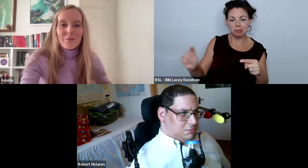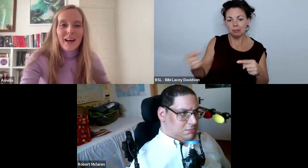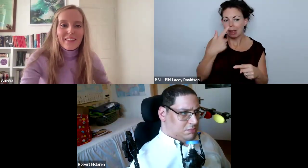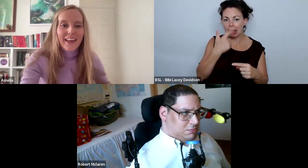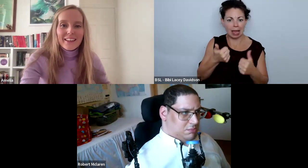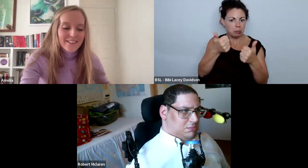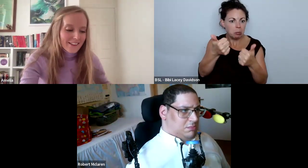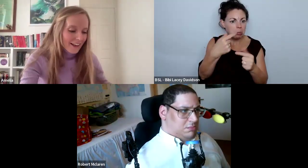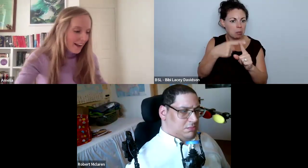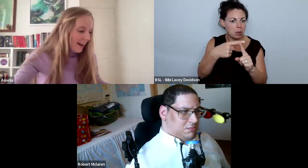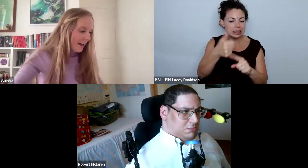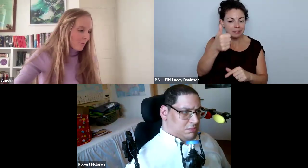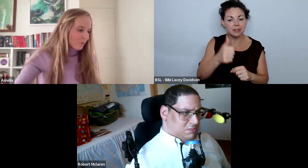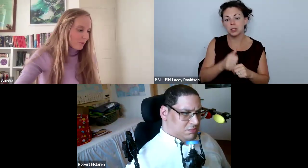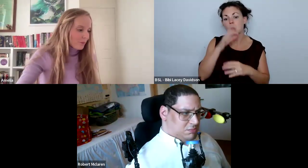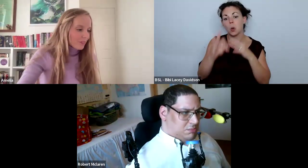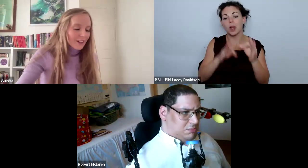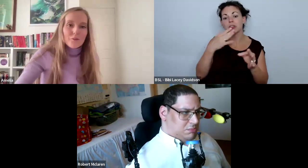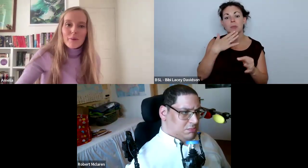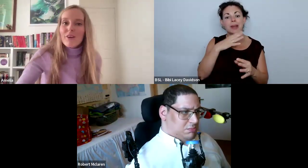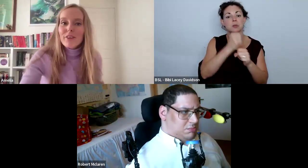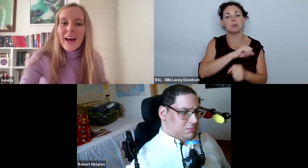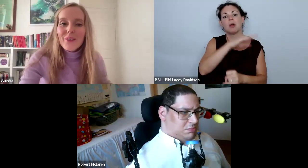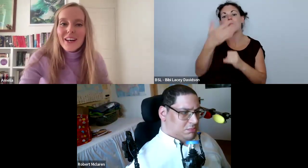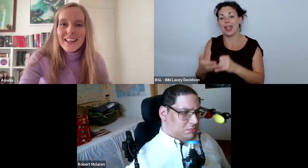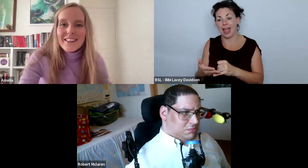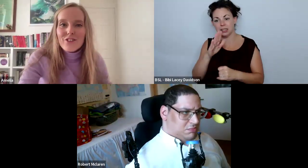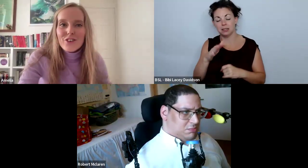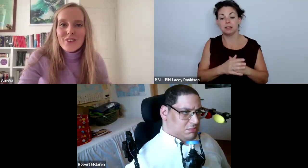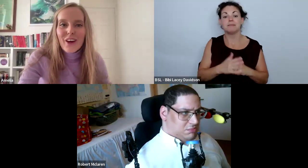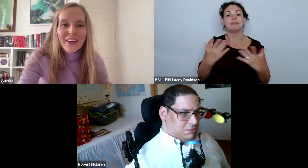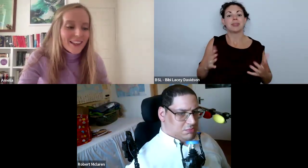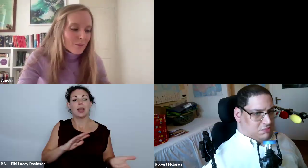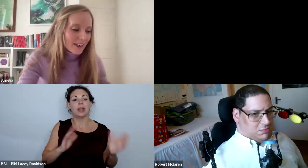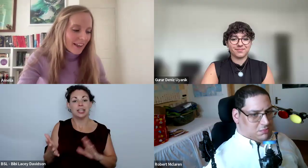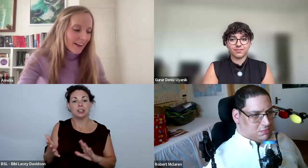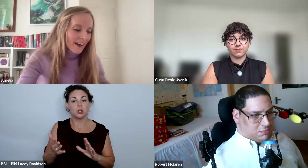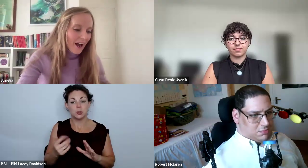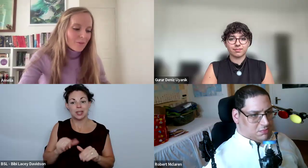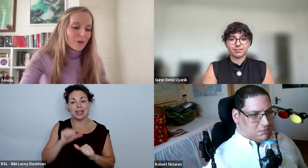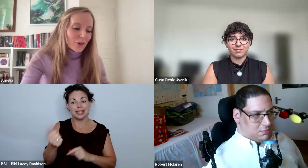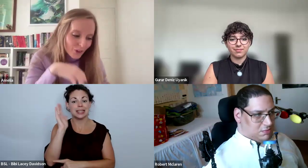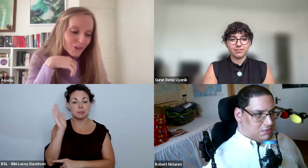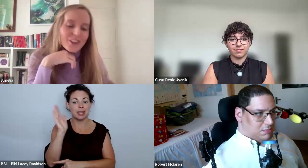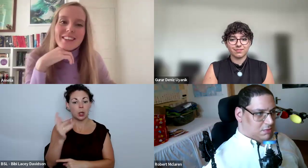who is a colleague again, at Policy Connect, who will be speaking about their experiences and,